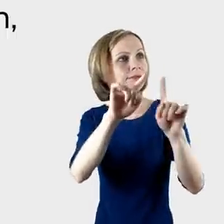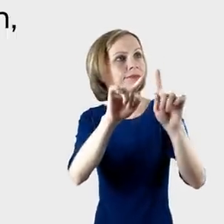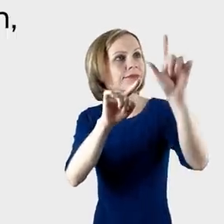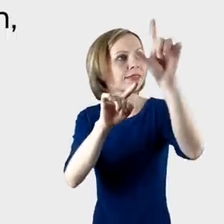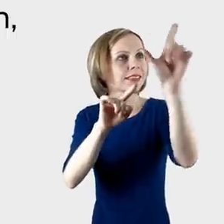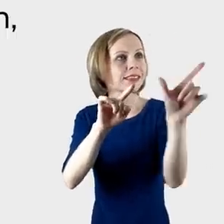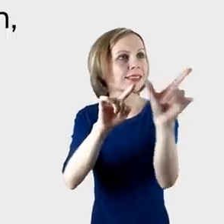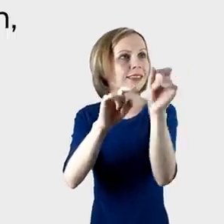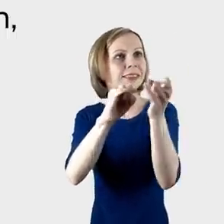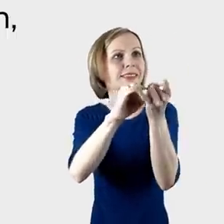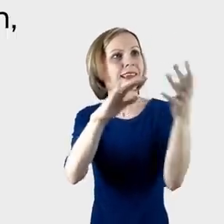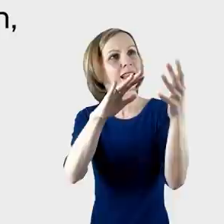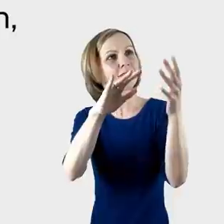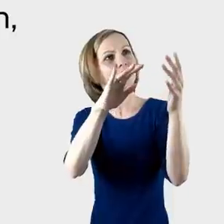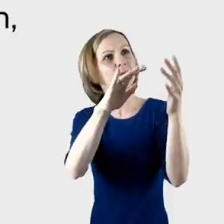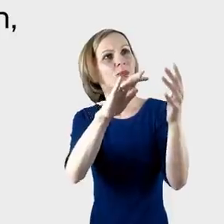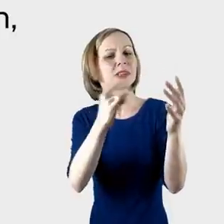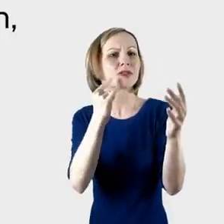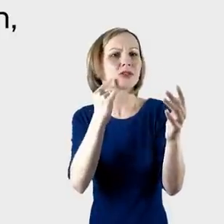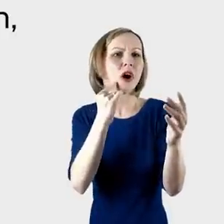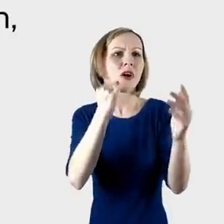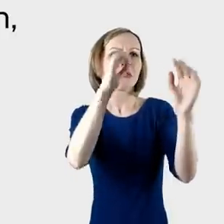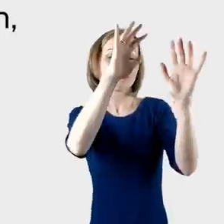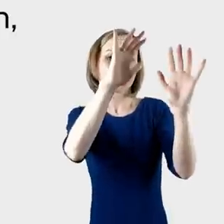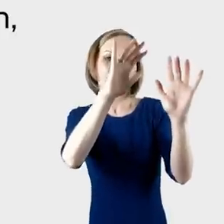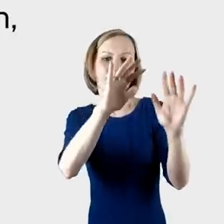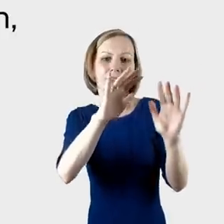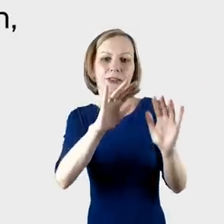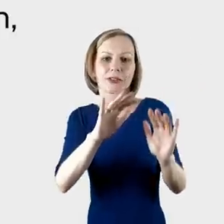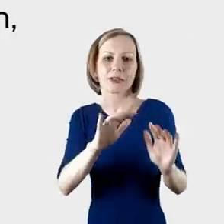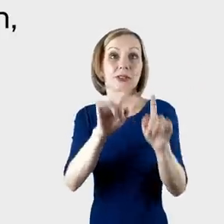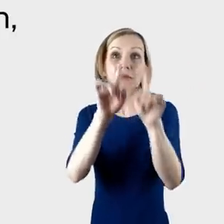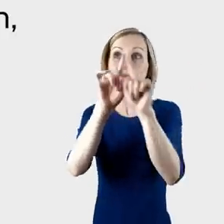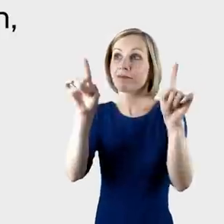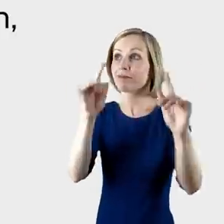Thou silver moon with softer gleam